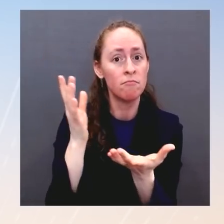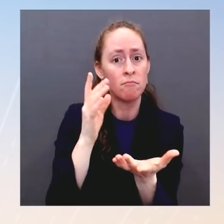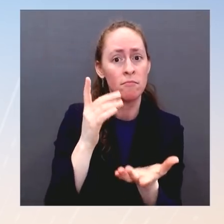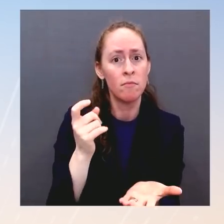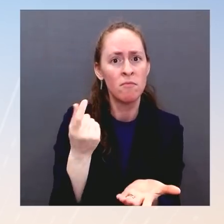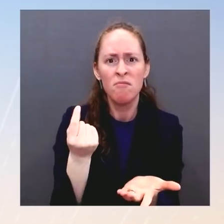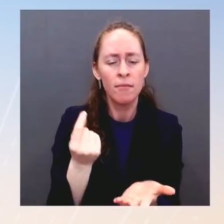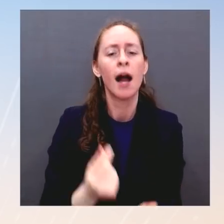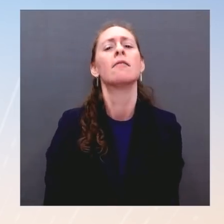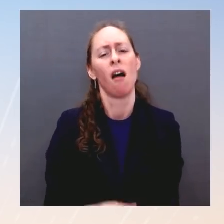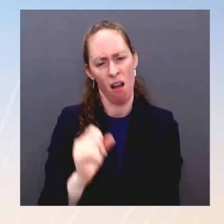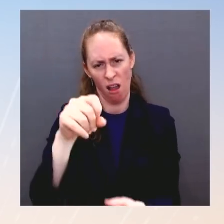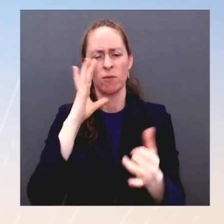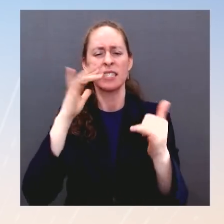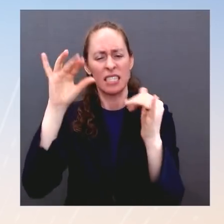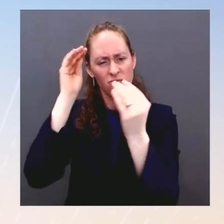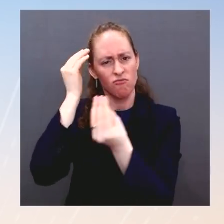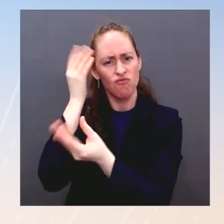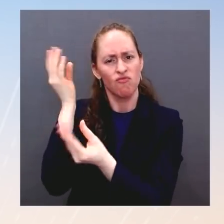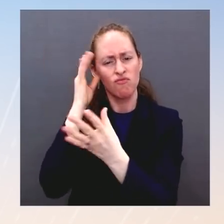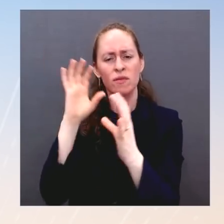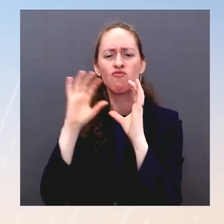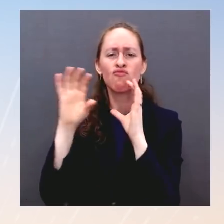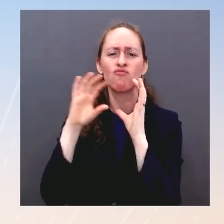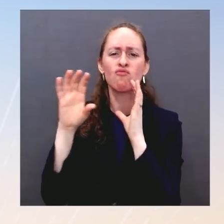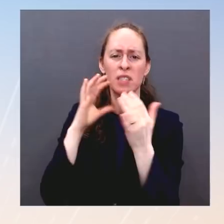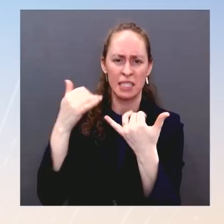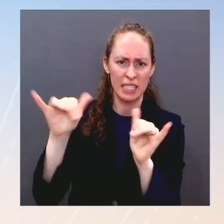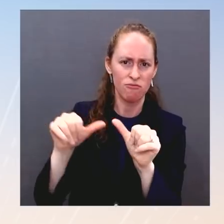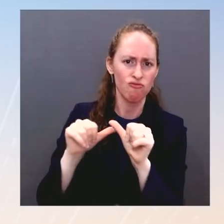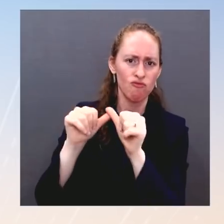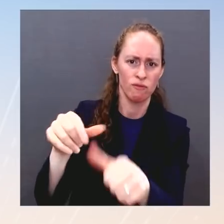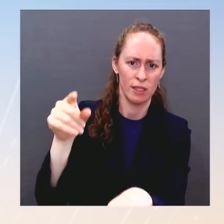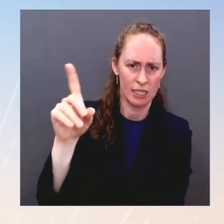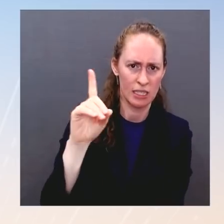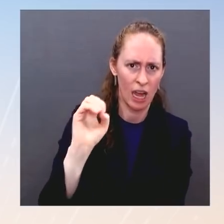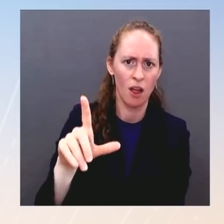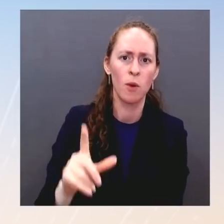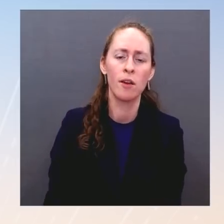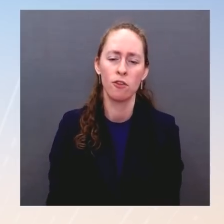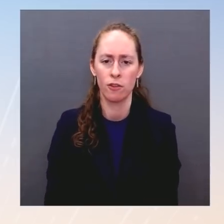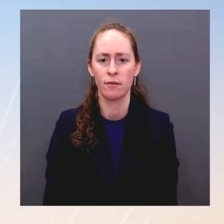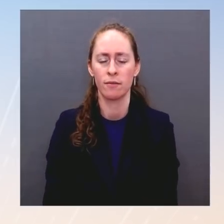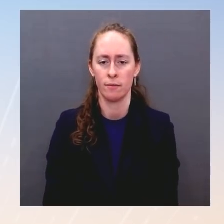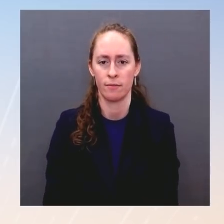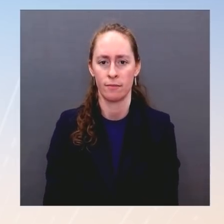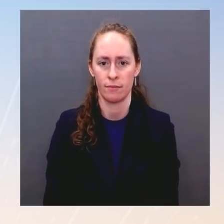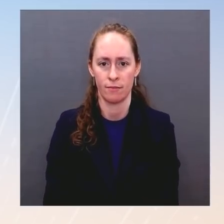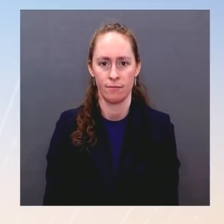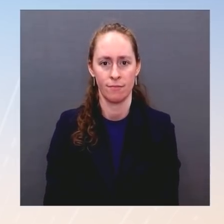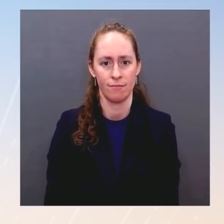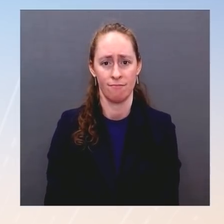I will note that, while every president can work from anywhere they are, because that is how presidencies are equipped,